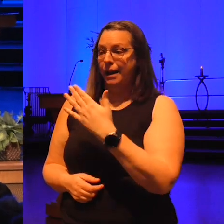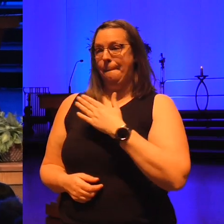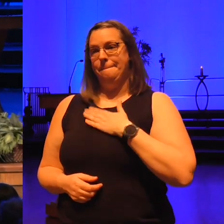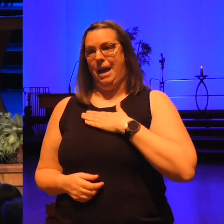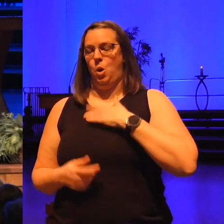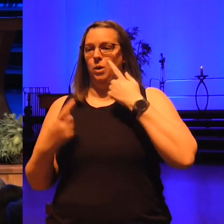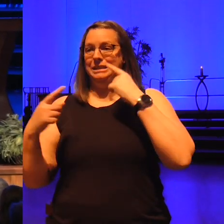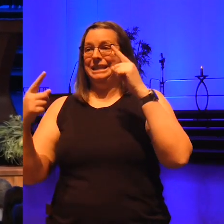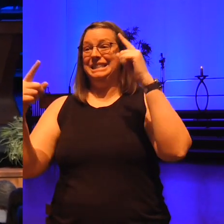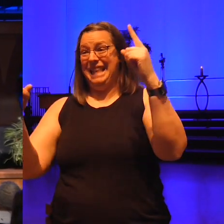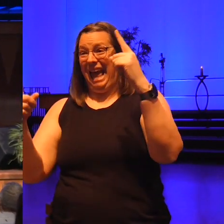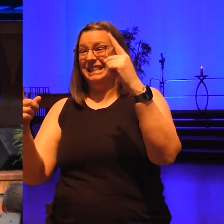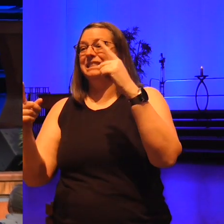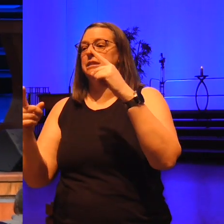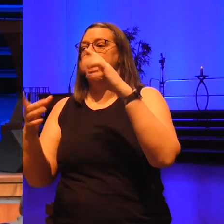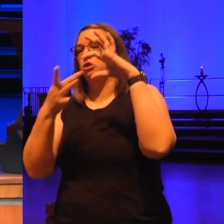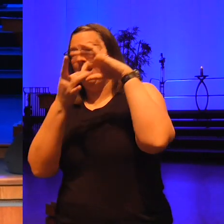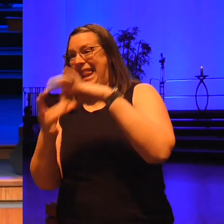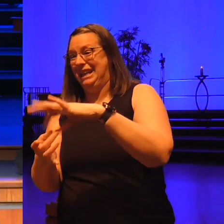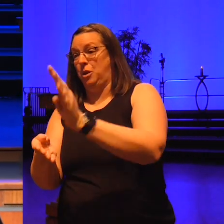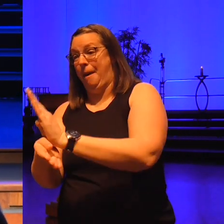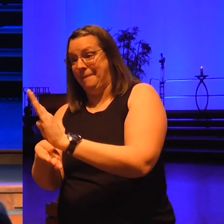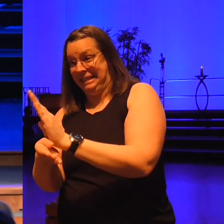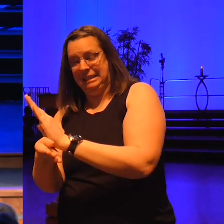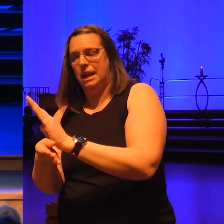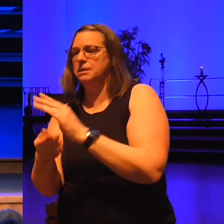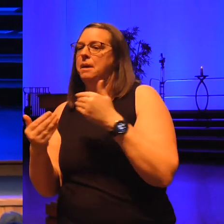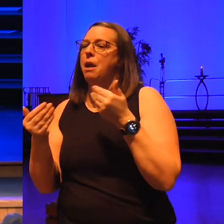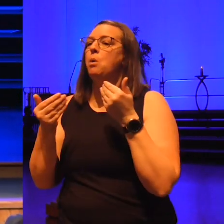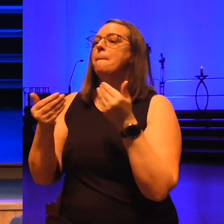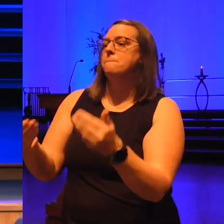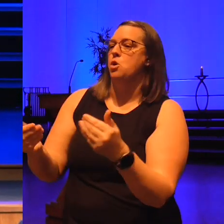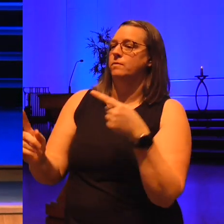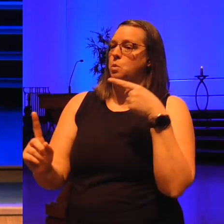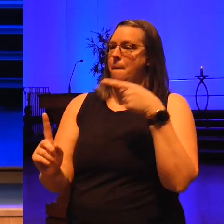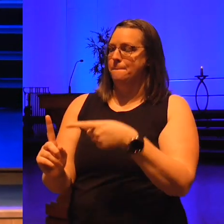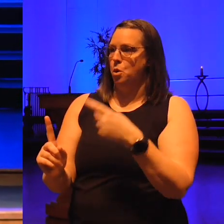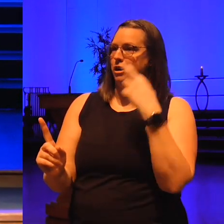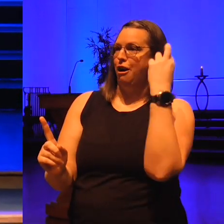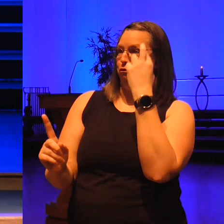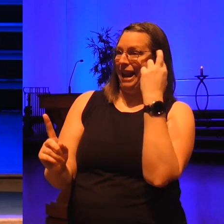this business and I'm going to move to a point of realizing that this business will only be